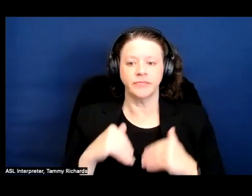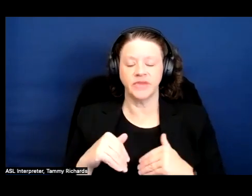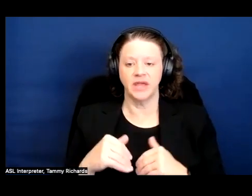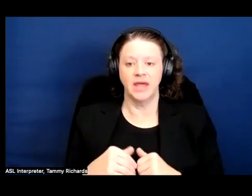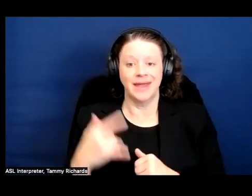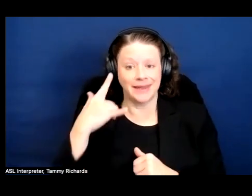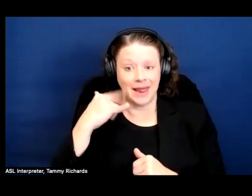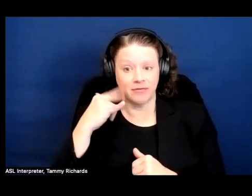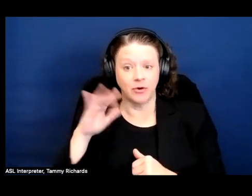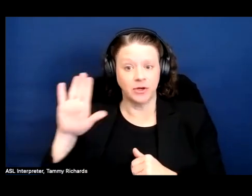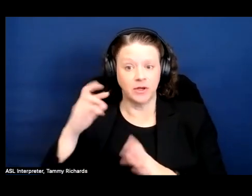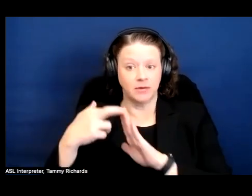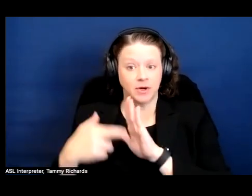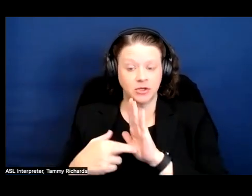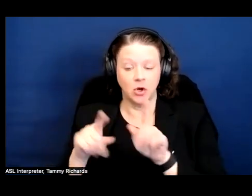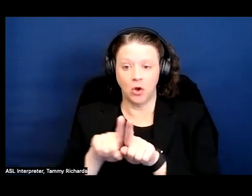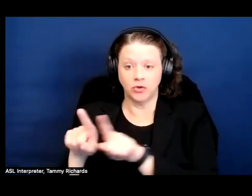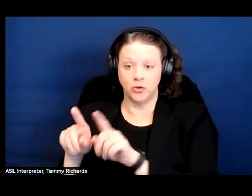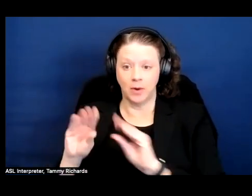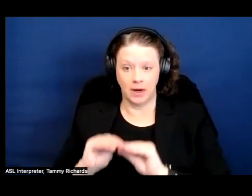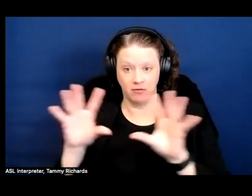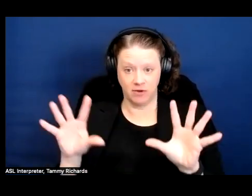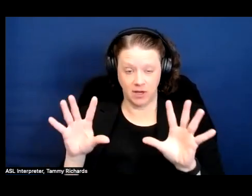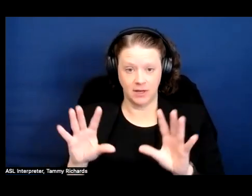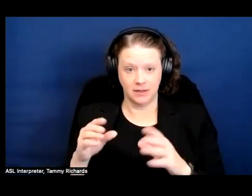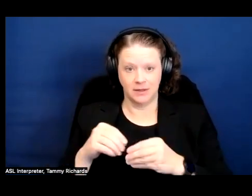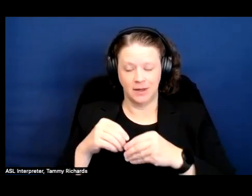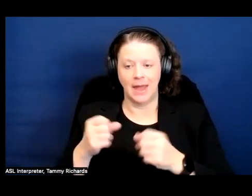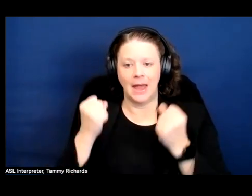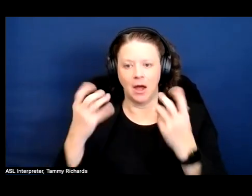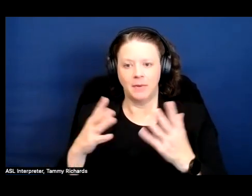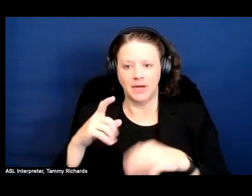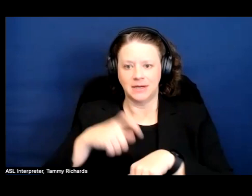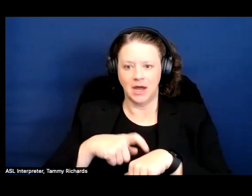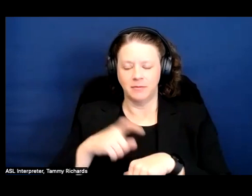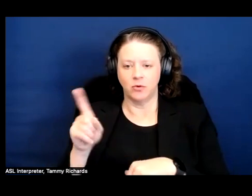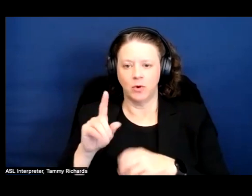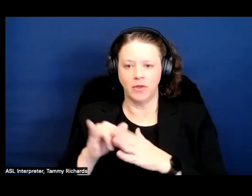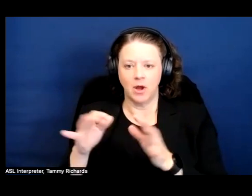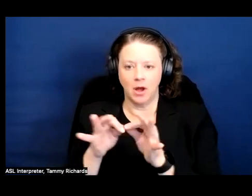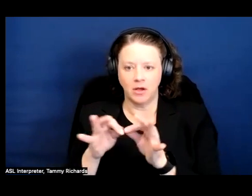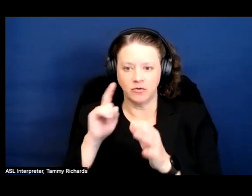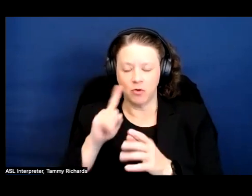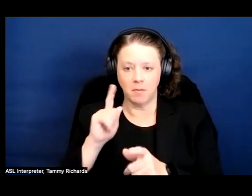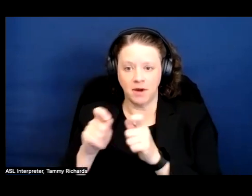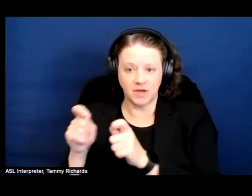But the statute explicitly includes rental assistance from federal, state, or local housing programs,